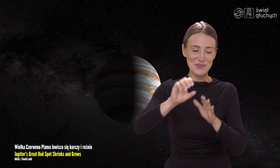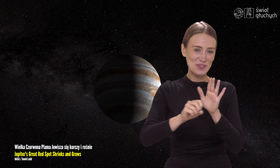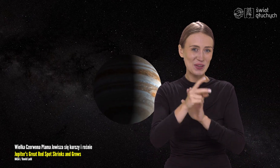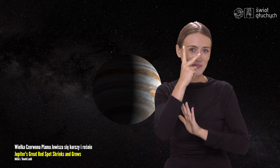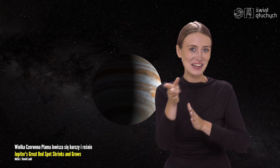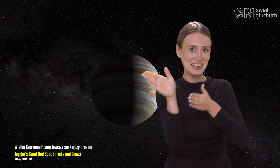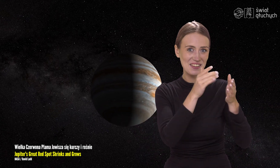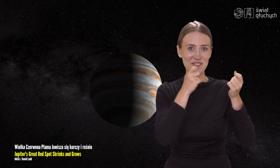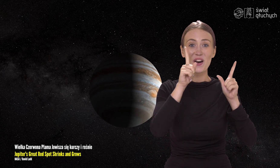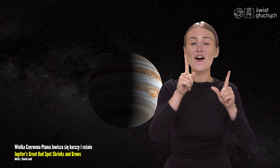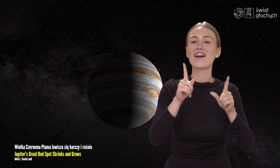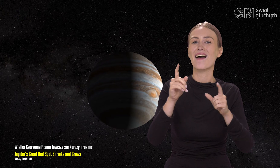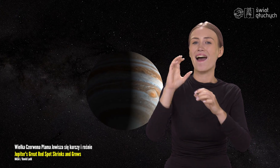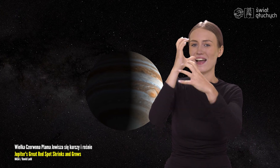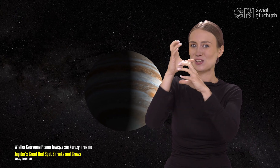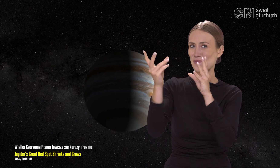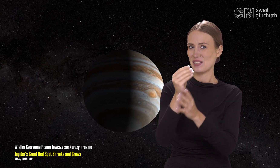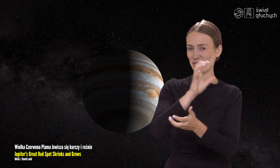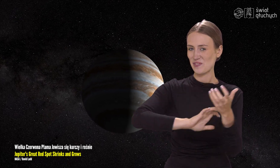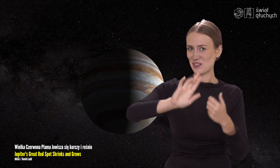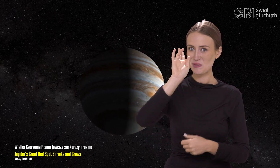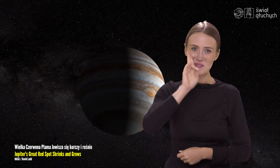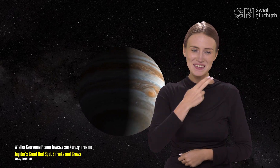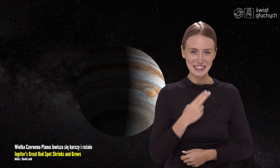See you in the next episode of Astronomy with the Deaf World!